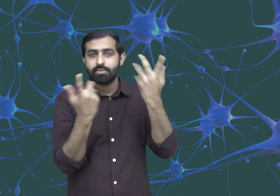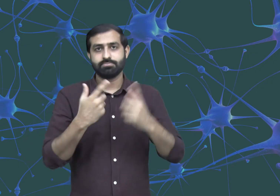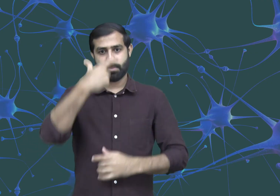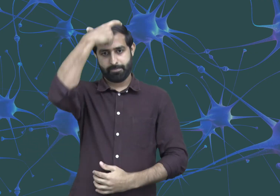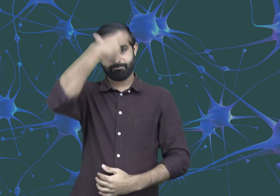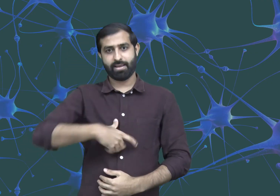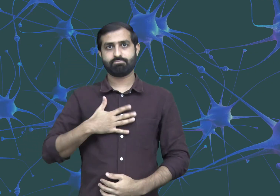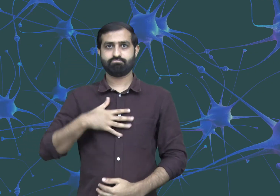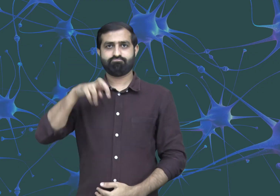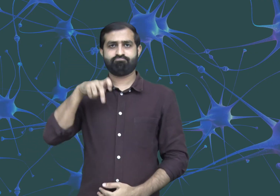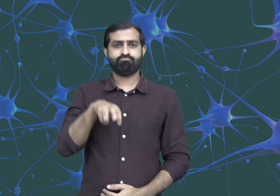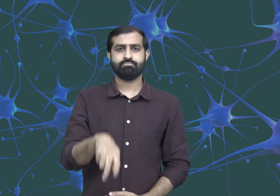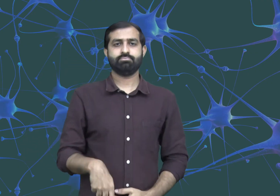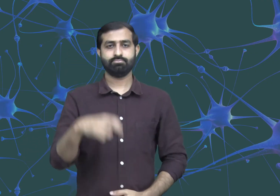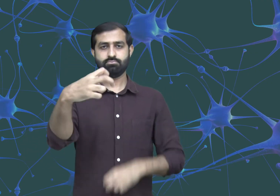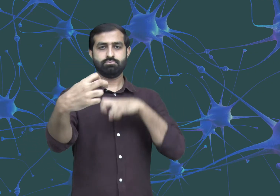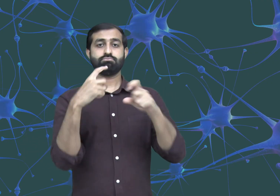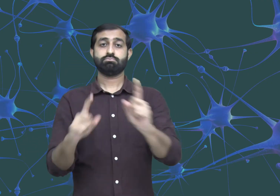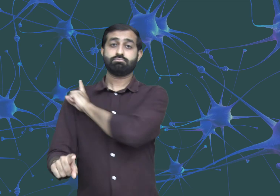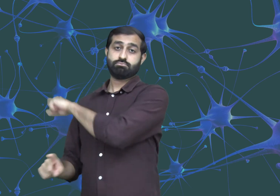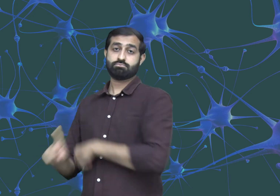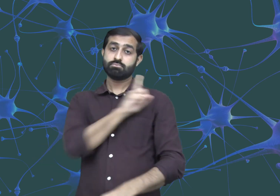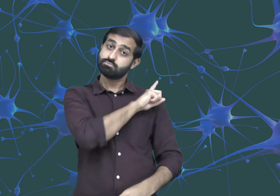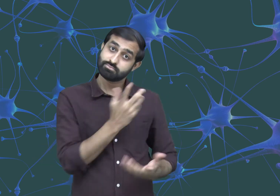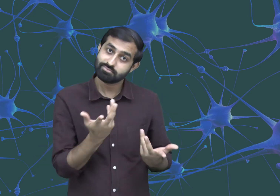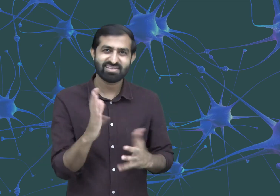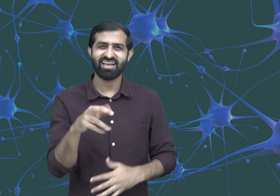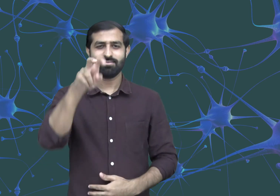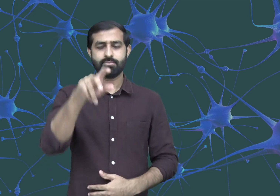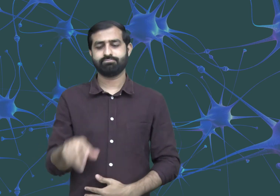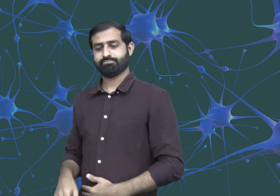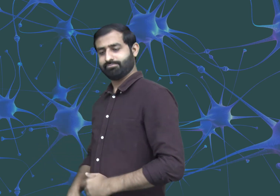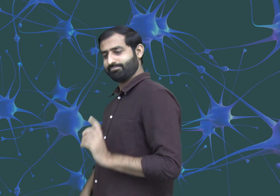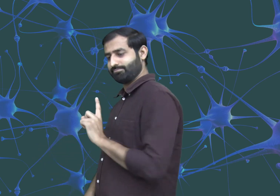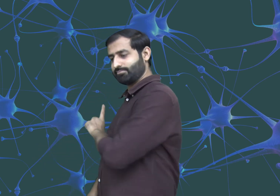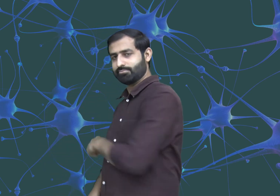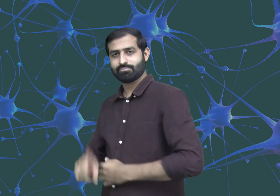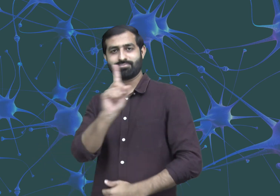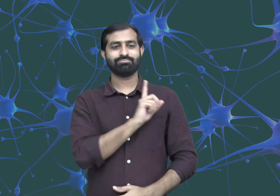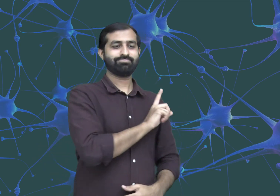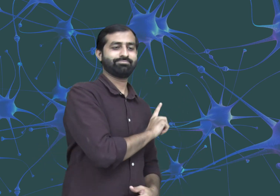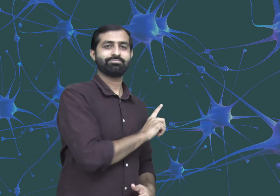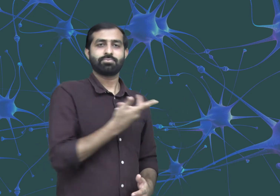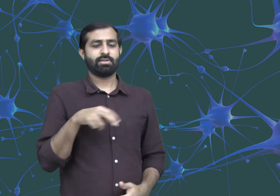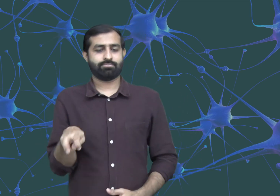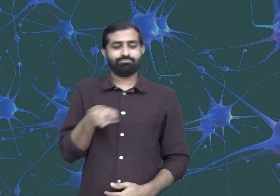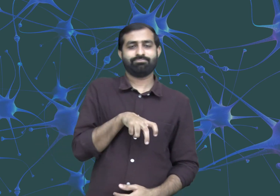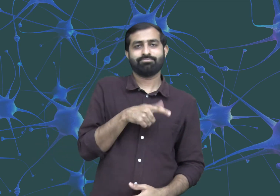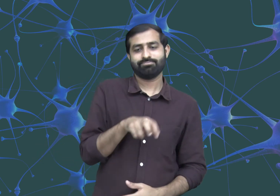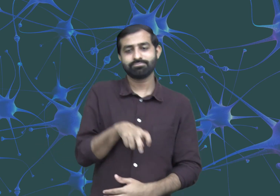Fourth example, while walking if someone is approaching on the same path we move aside